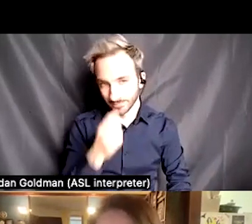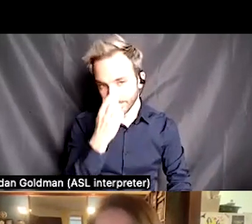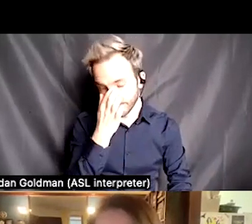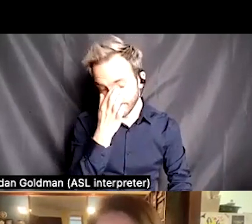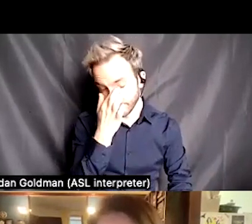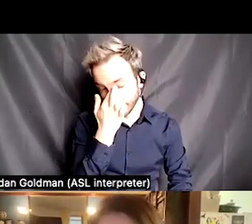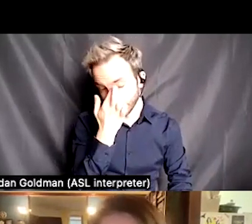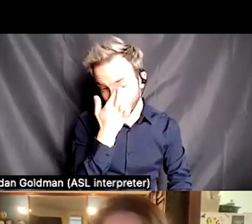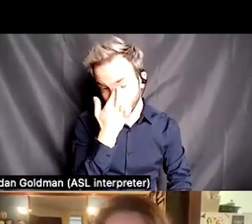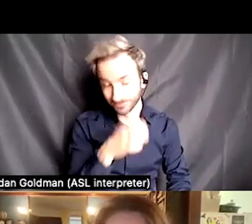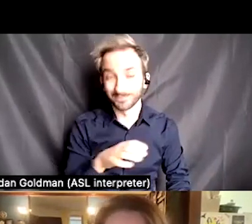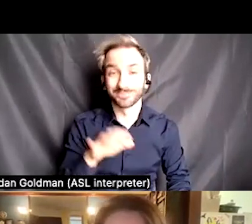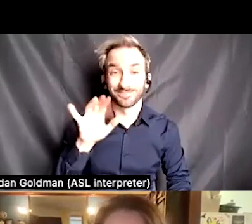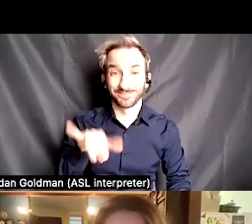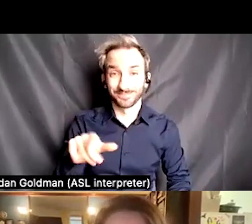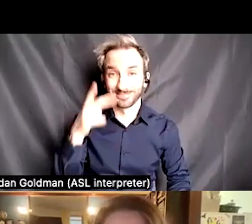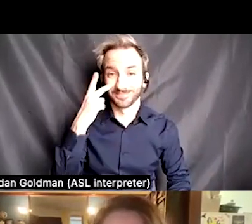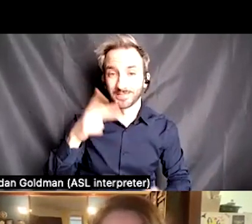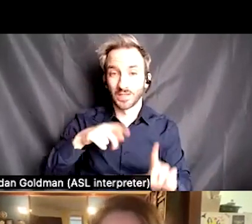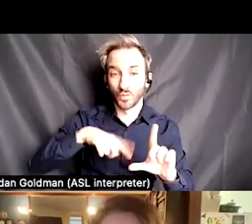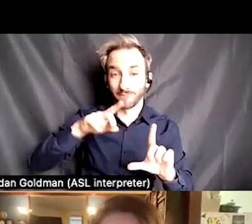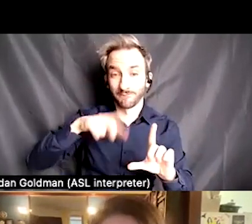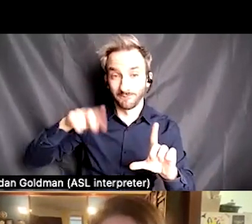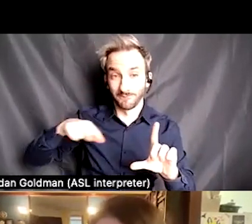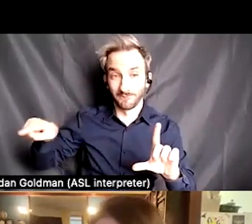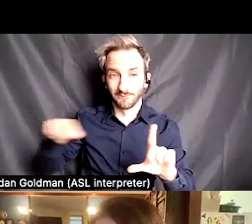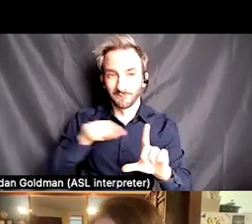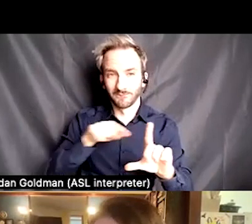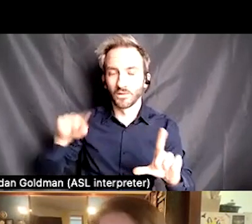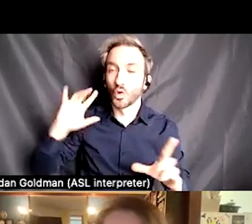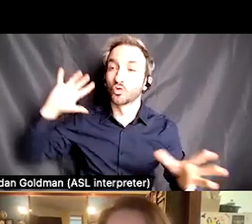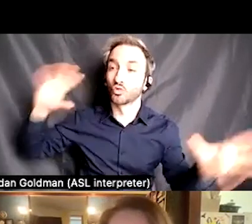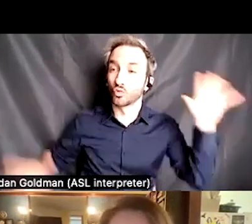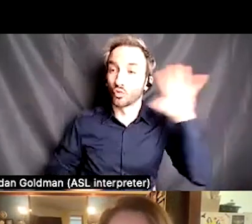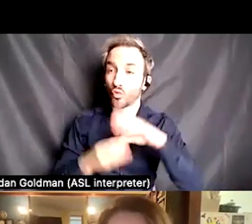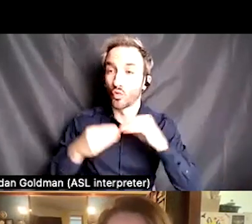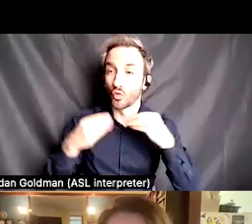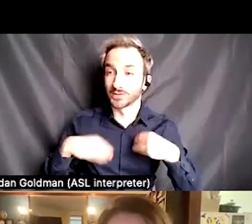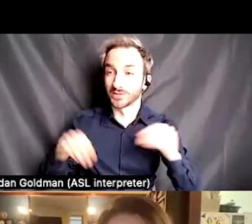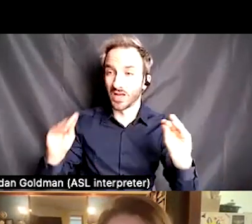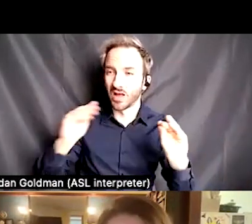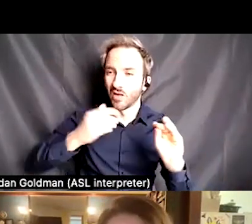In this graph, we're looking at total comics and graphic novels sales by age range over the last